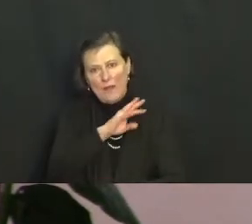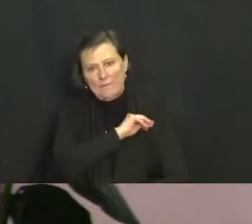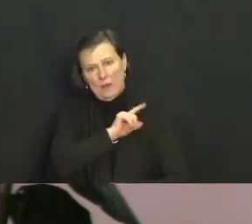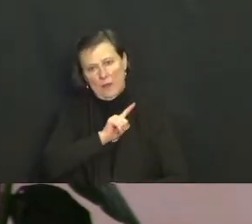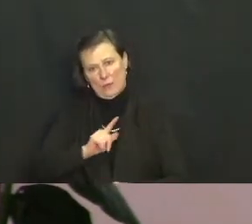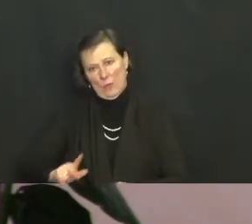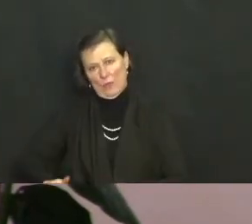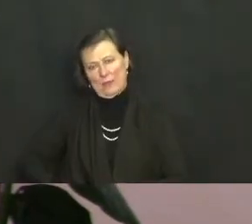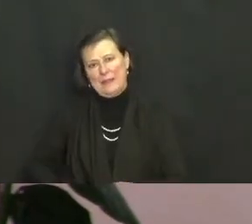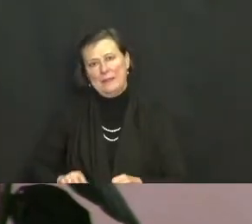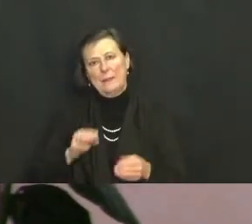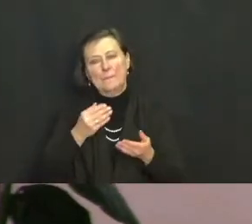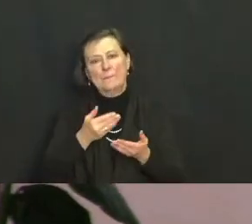we need this.